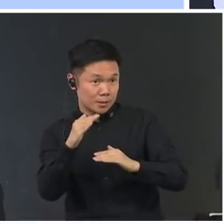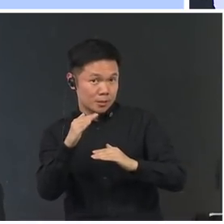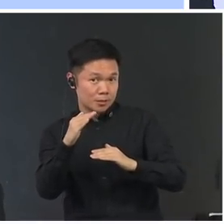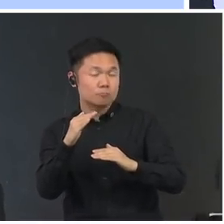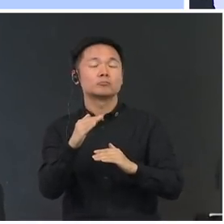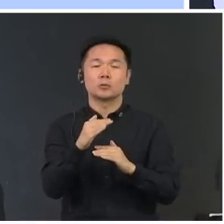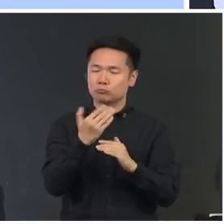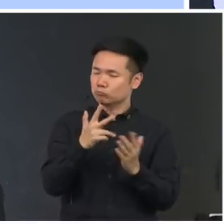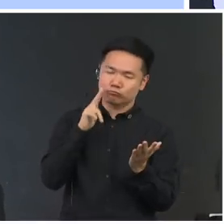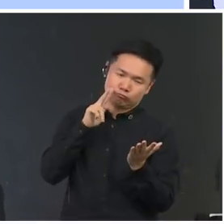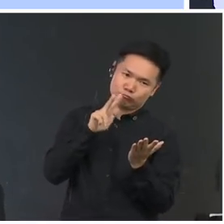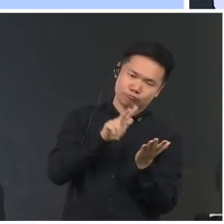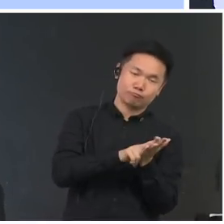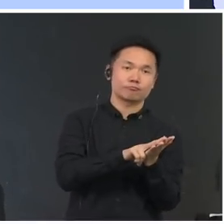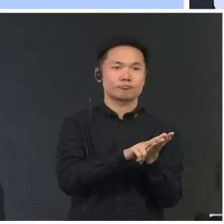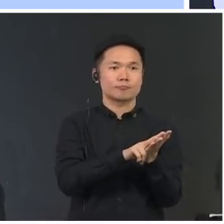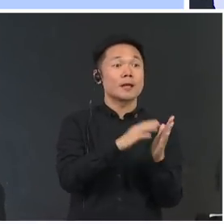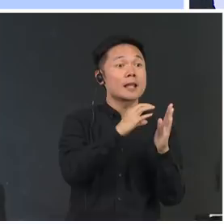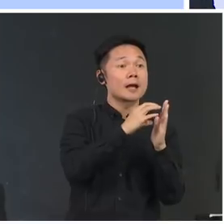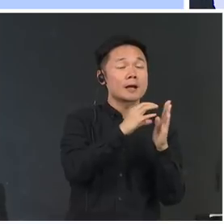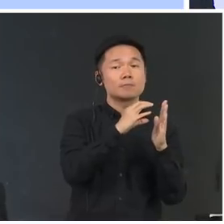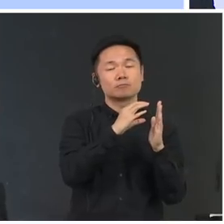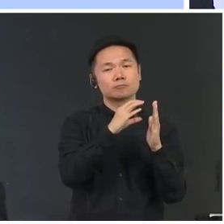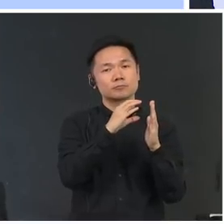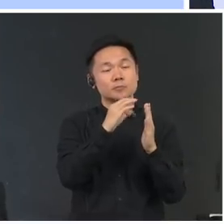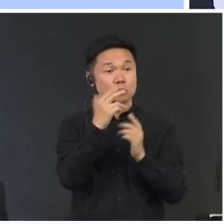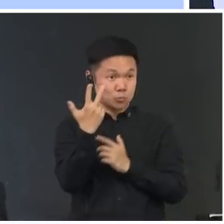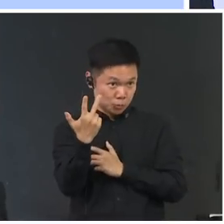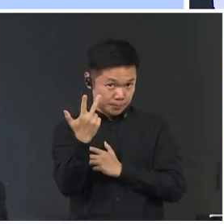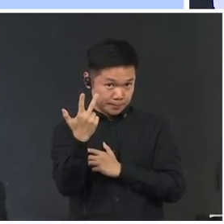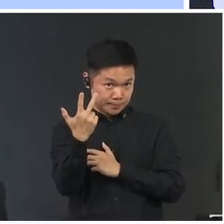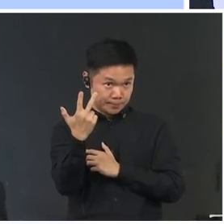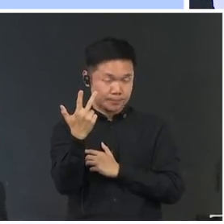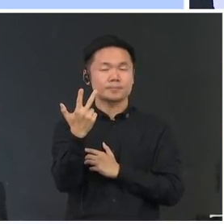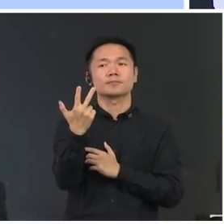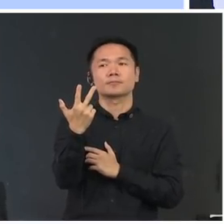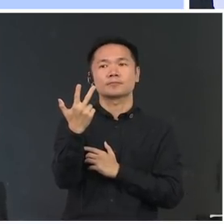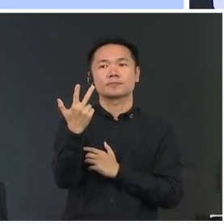this was clearly statemented in Article 2. Japan, as well, the ordinance is now